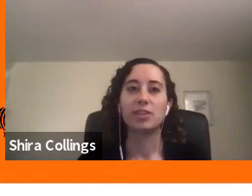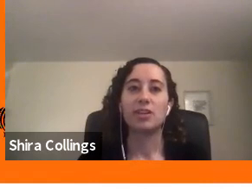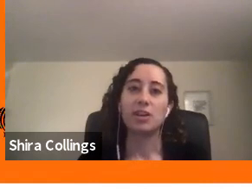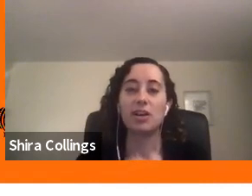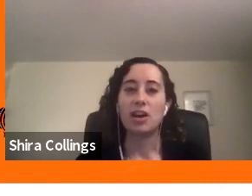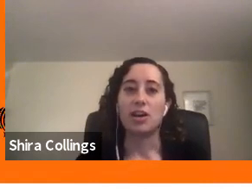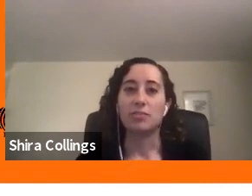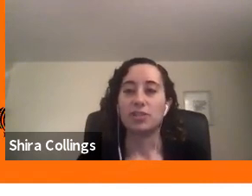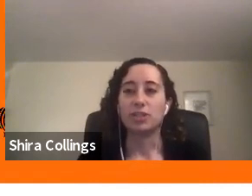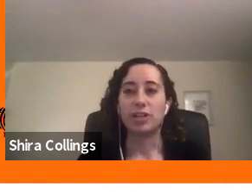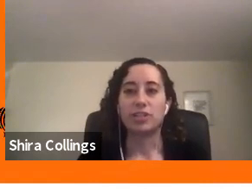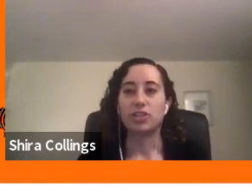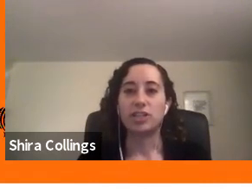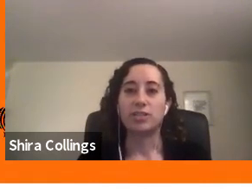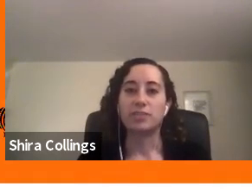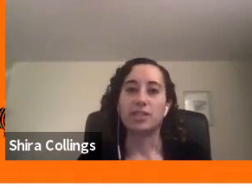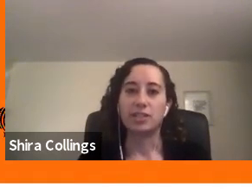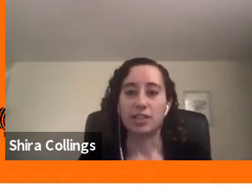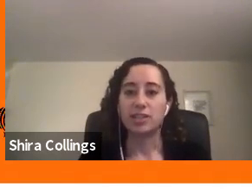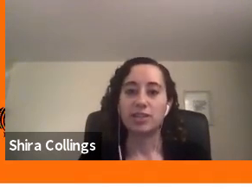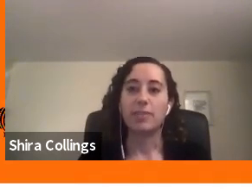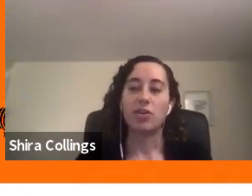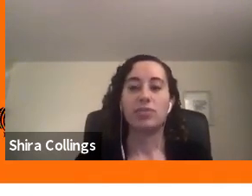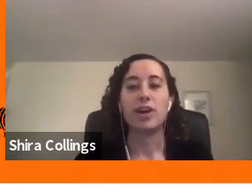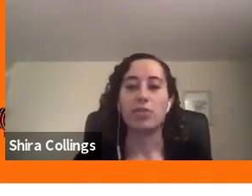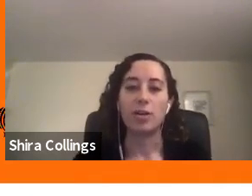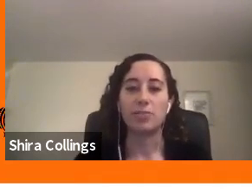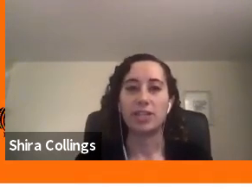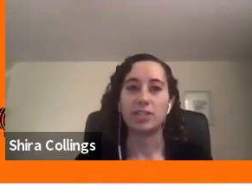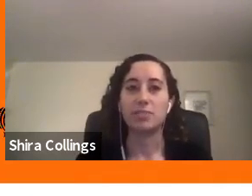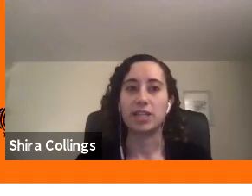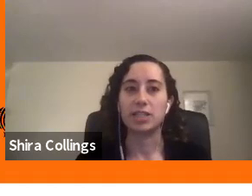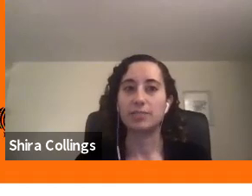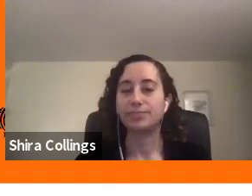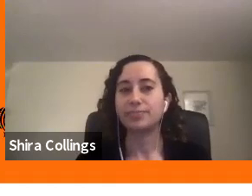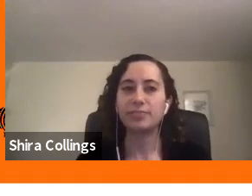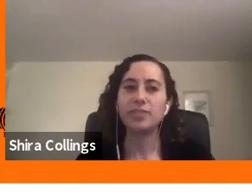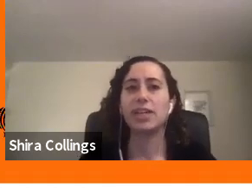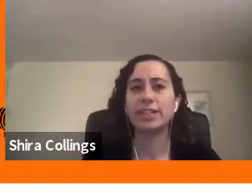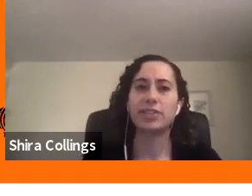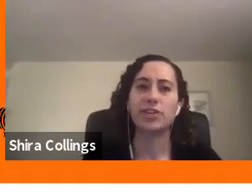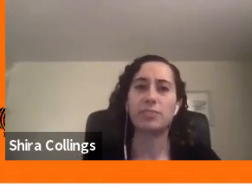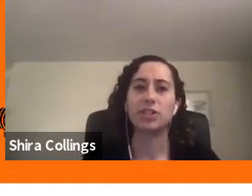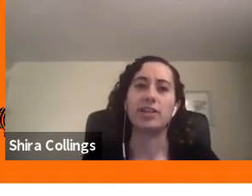they lose weight when that is often not true and causes more harm than good . Next slide.